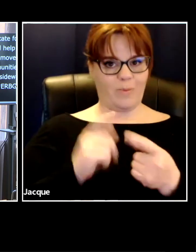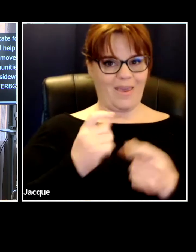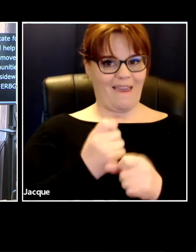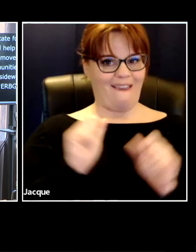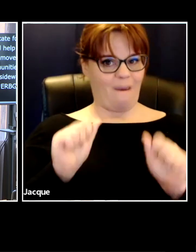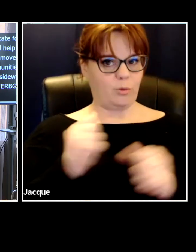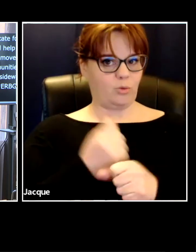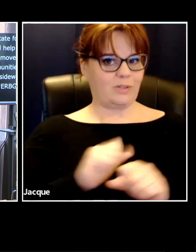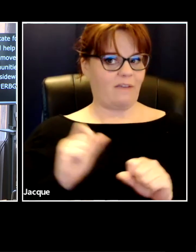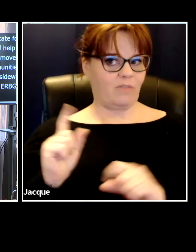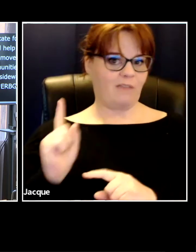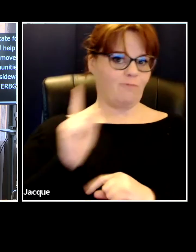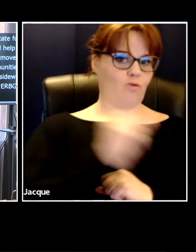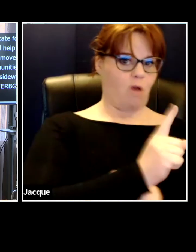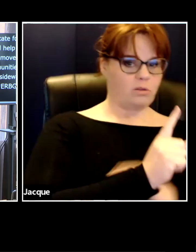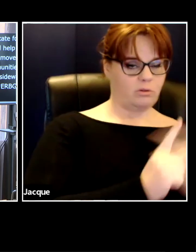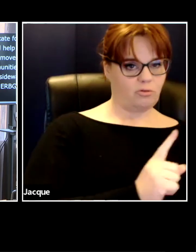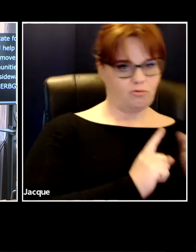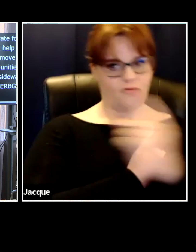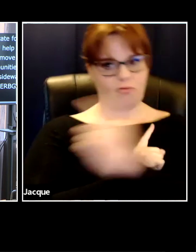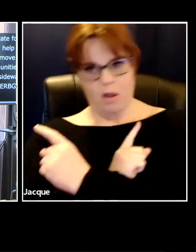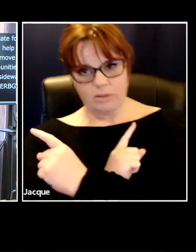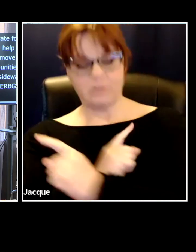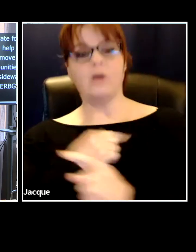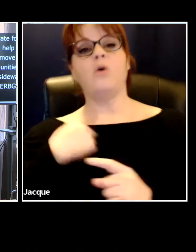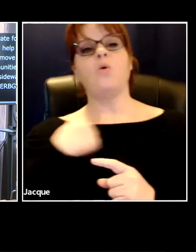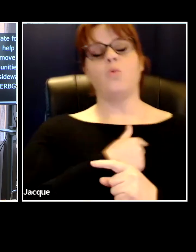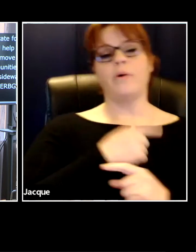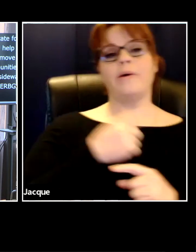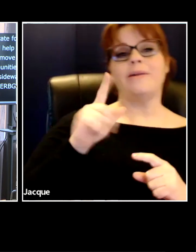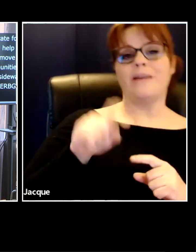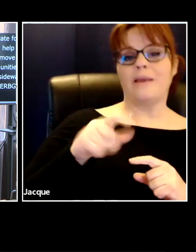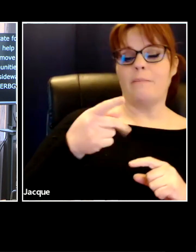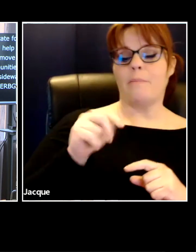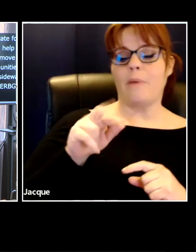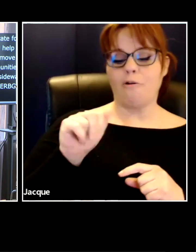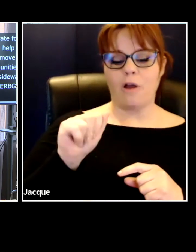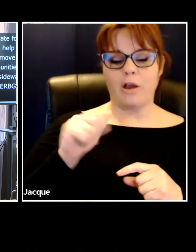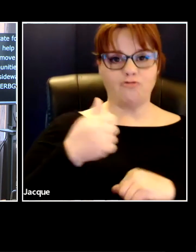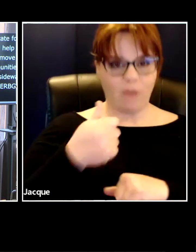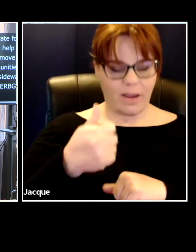the other. We need transit or paratransit to get where we need to go. we need um you know community